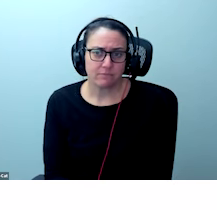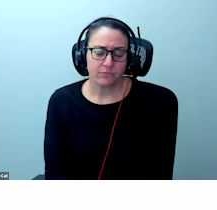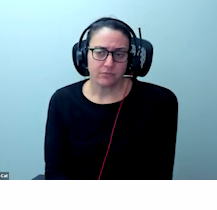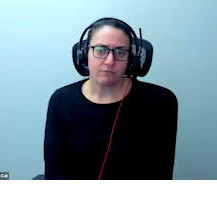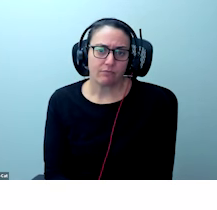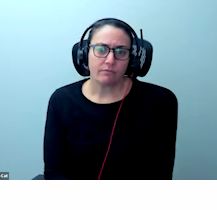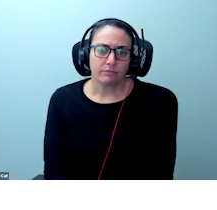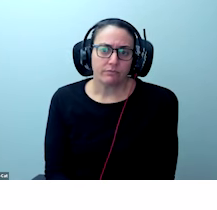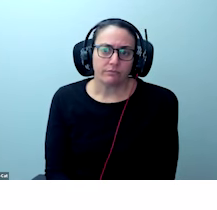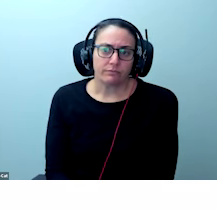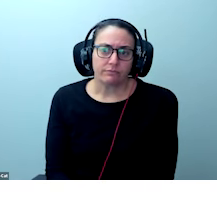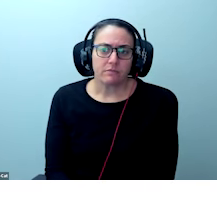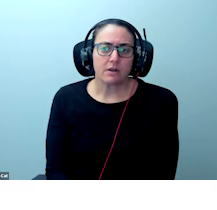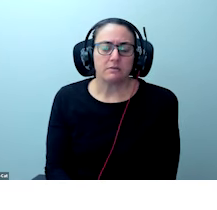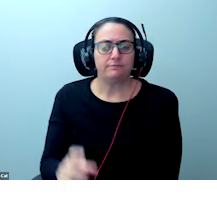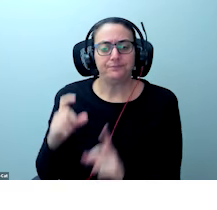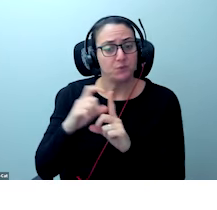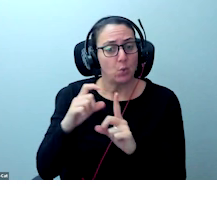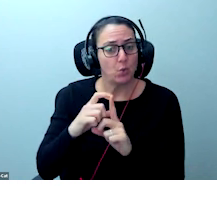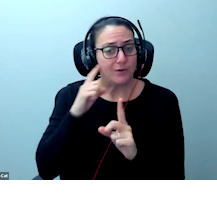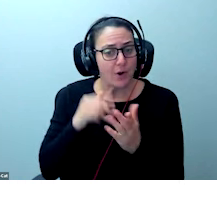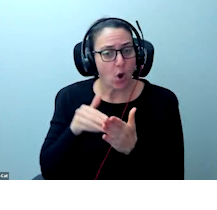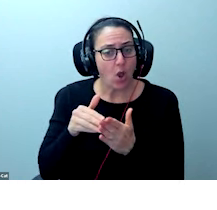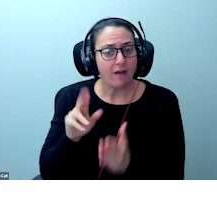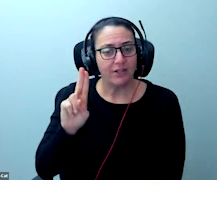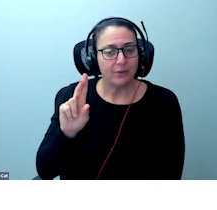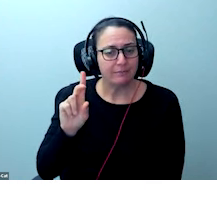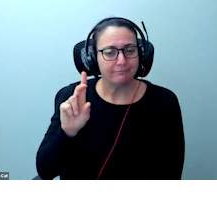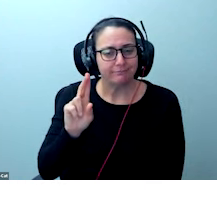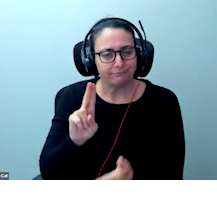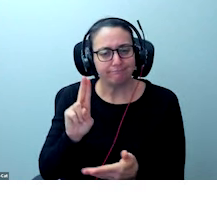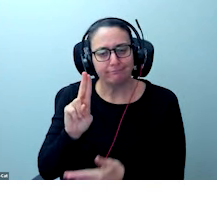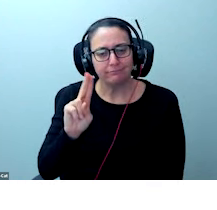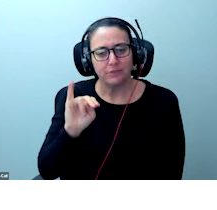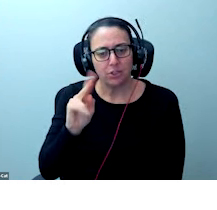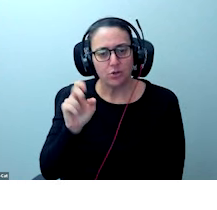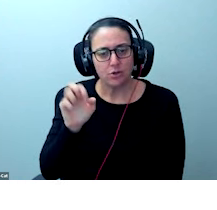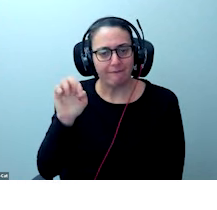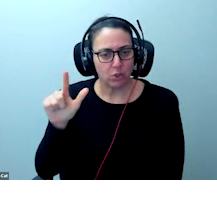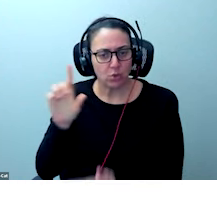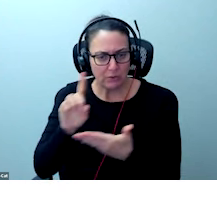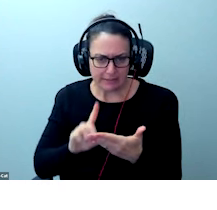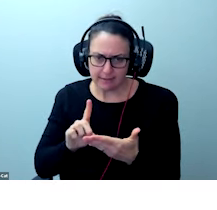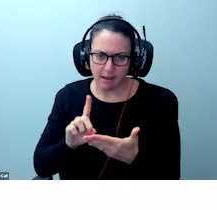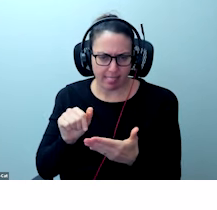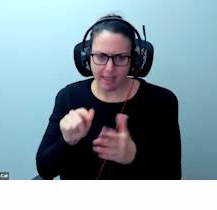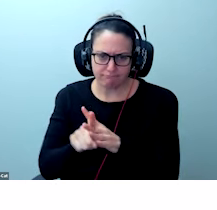A principle you'll hear often is universal design, and that's something that comes up all the time in accessibility.